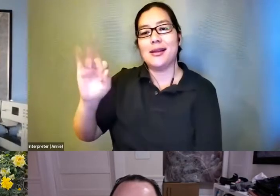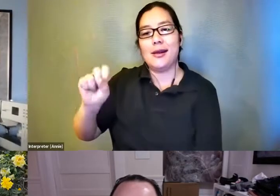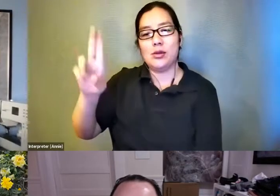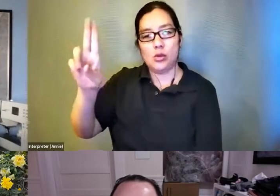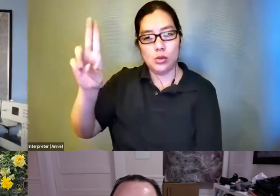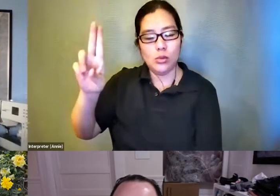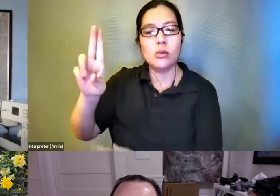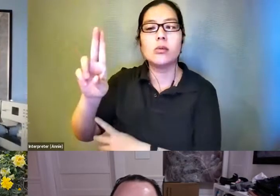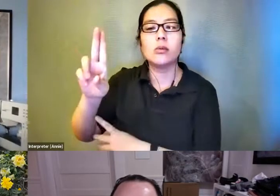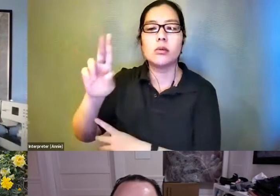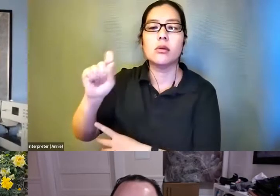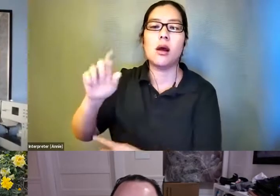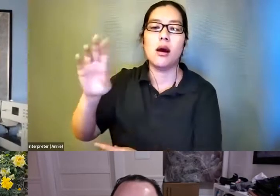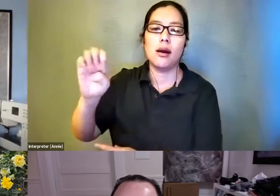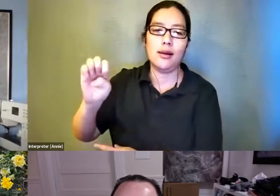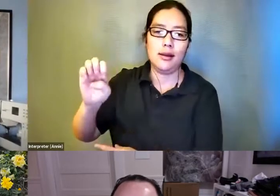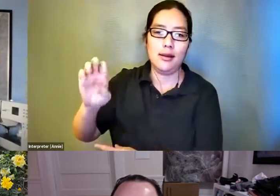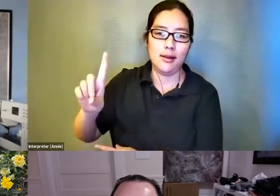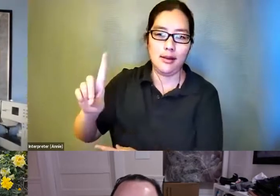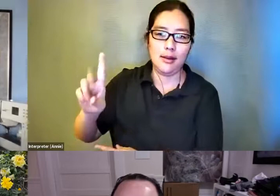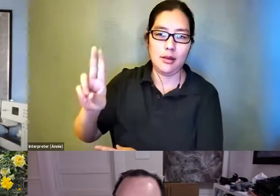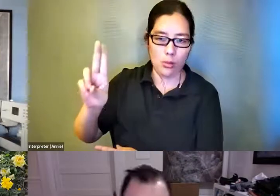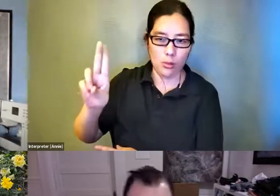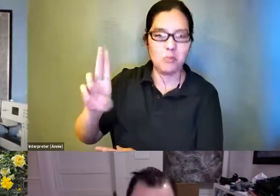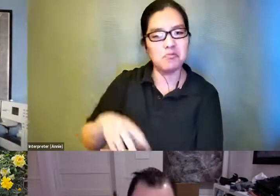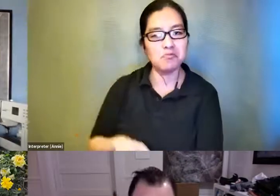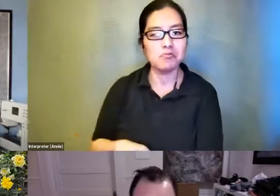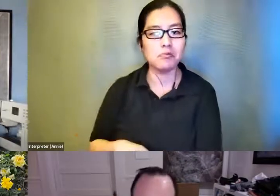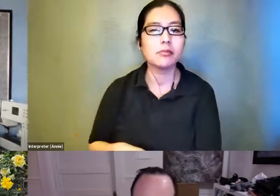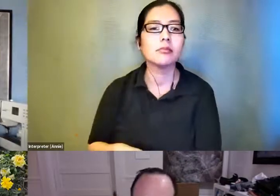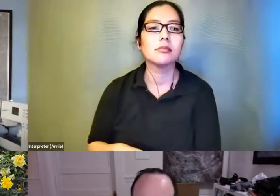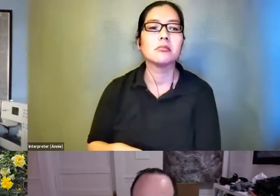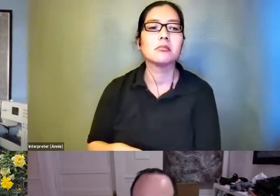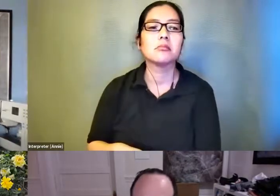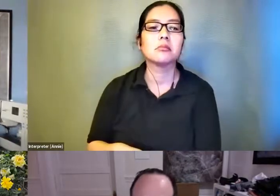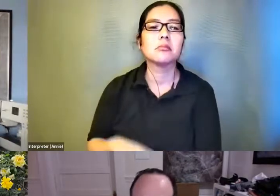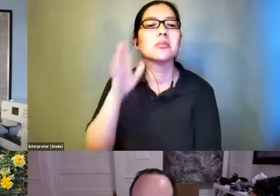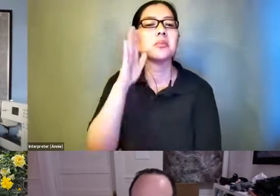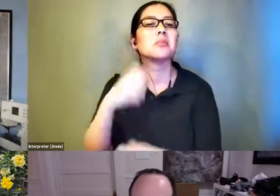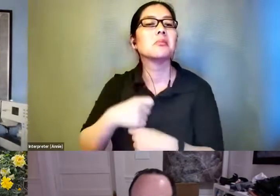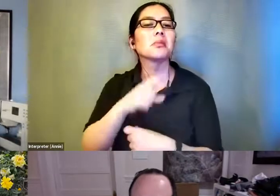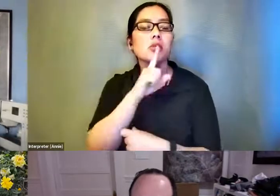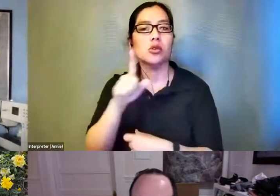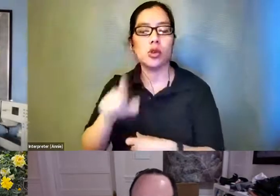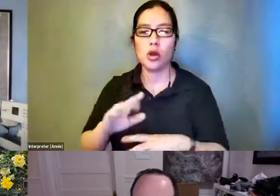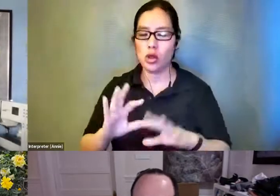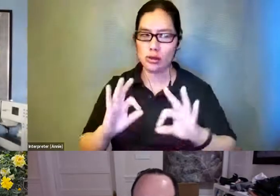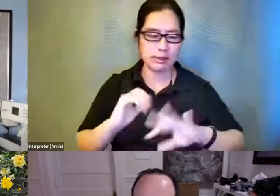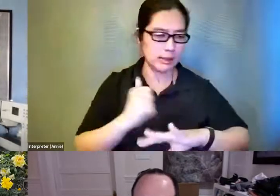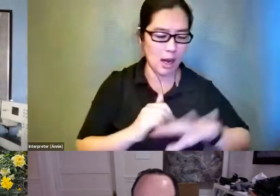LINST SFSU.EDU. We will try to make sure you are comfortable and set up. Don't hesitate to reach out